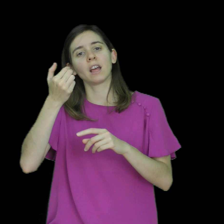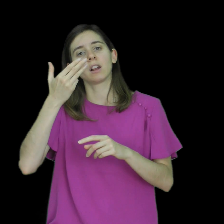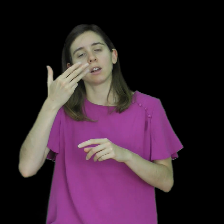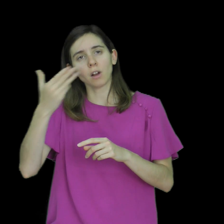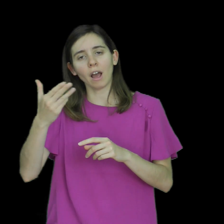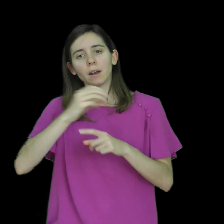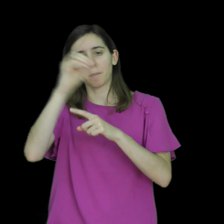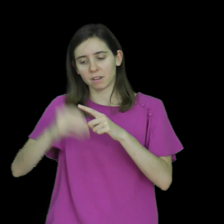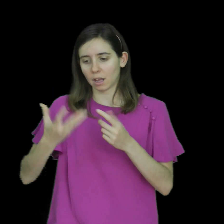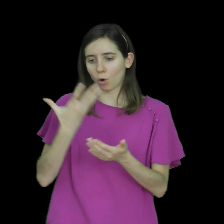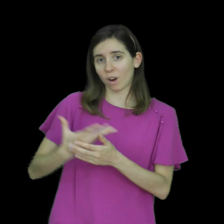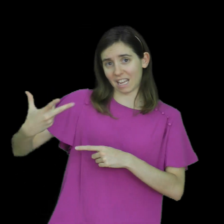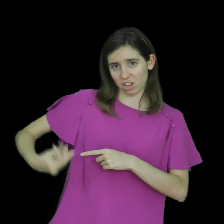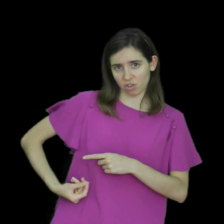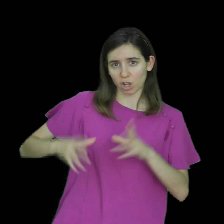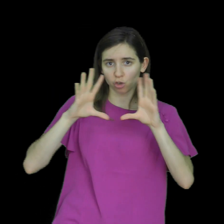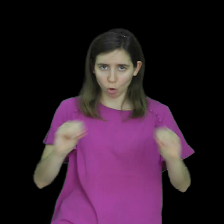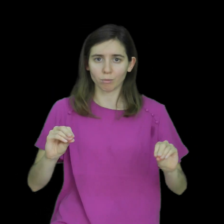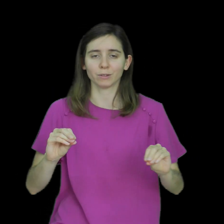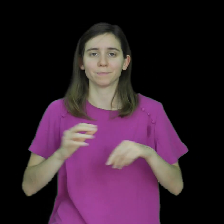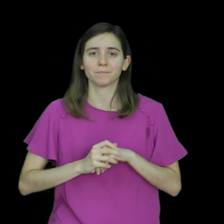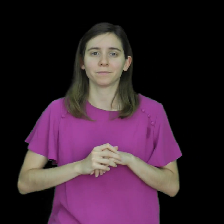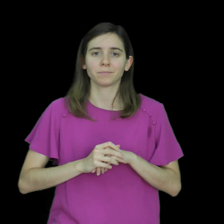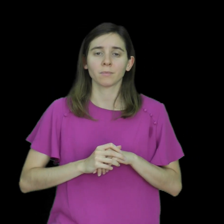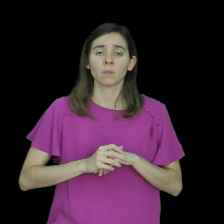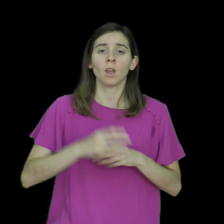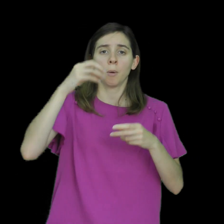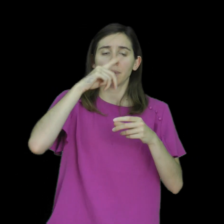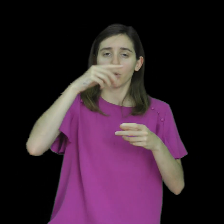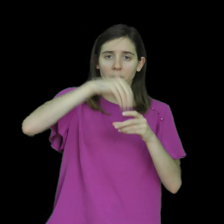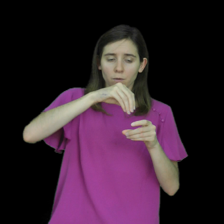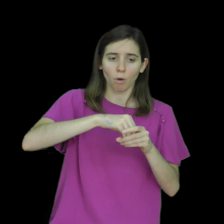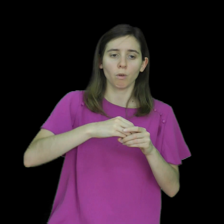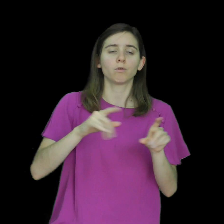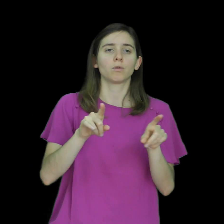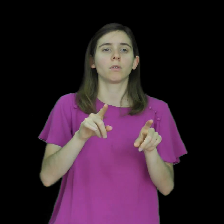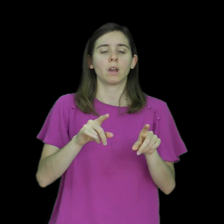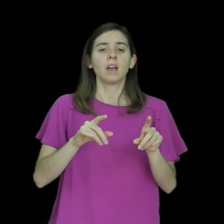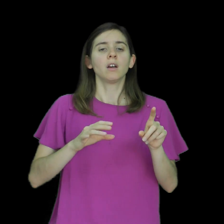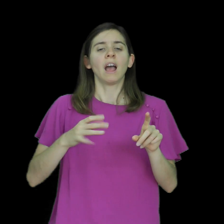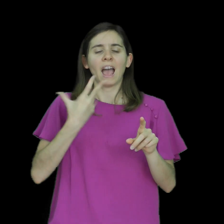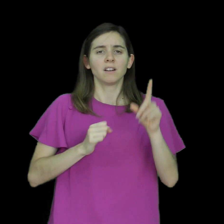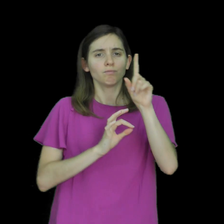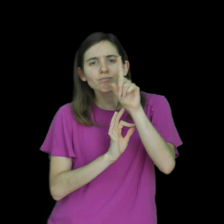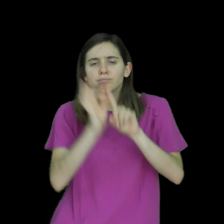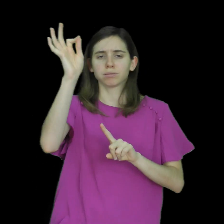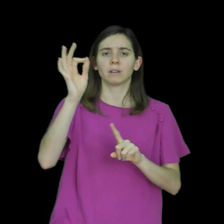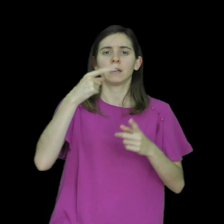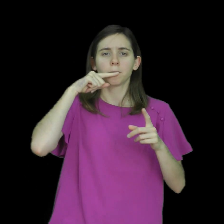insulin stopped it completely. Participants also experienced major improvements in blood pressure,